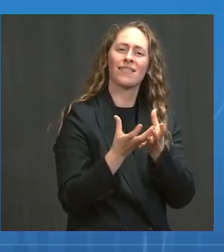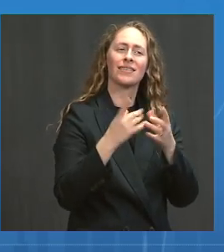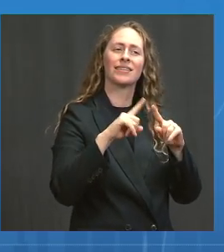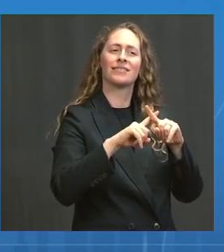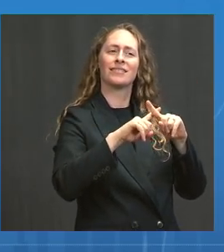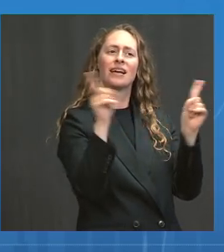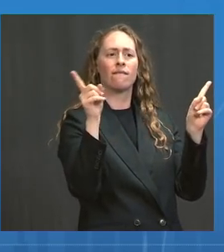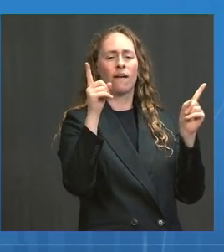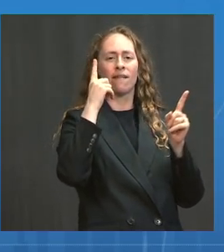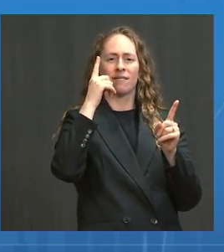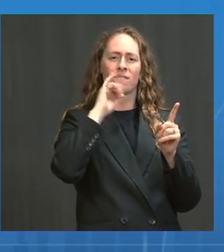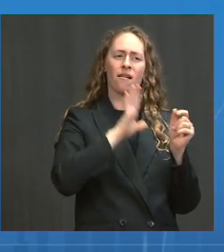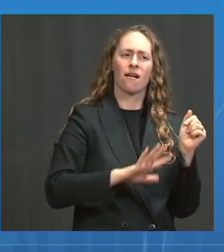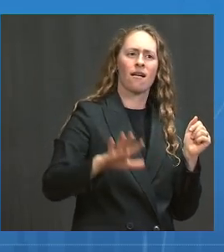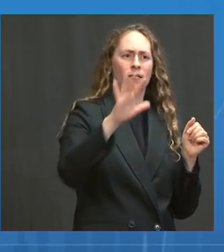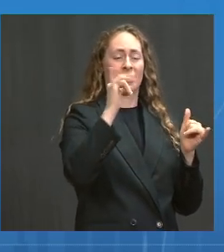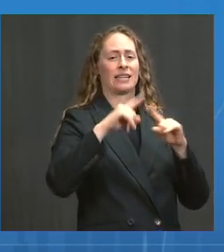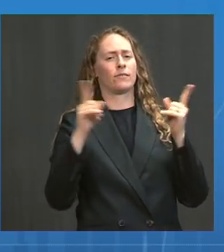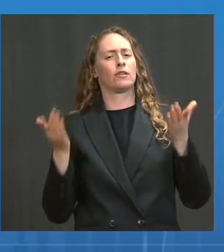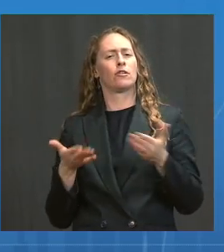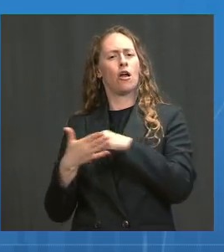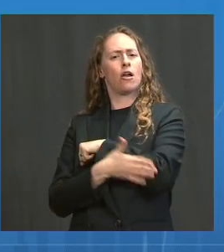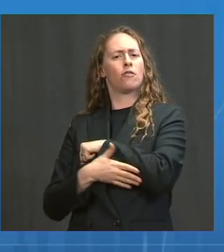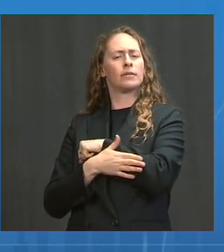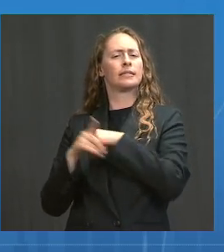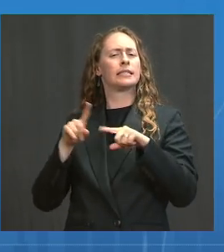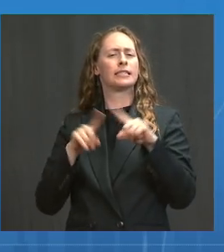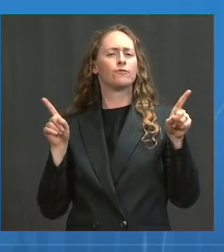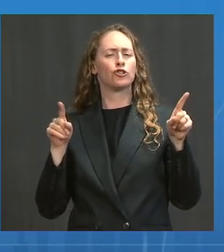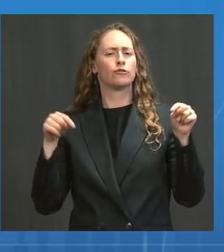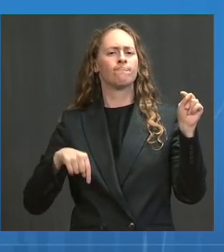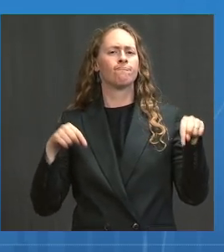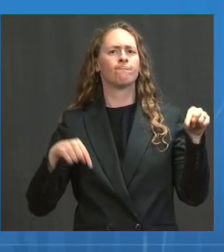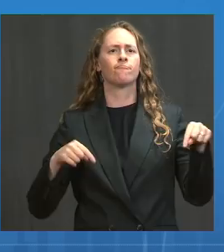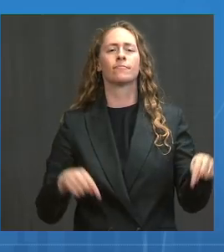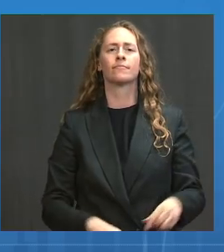from here in the United States. Next slide. As shown here, if you look at the share